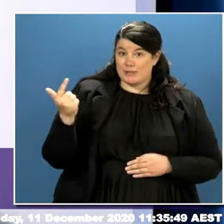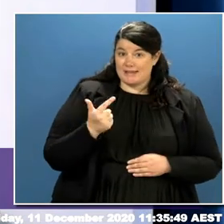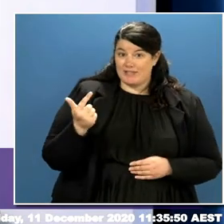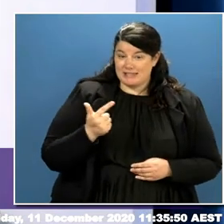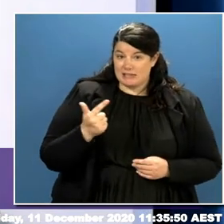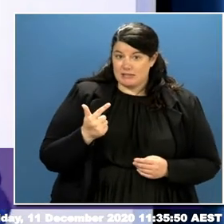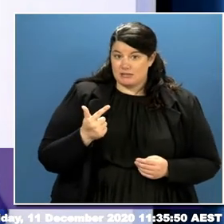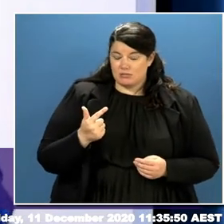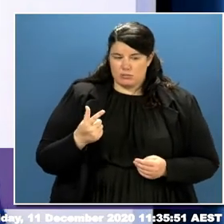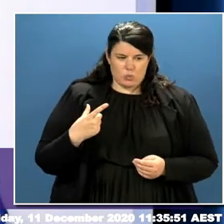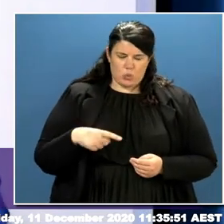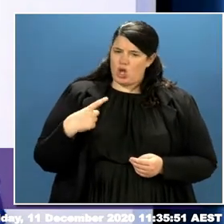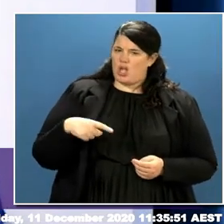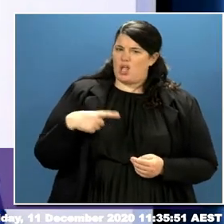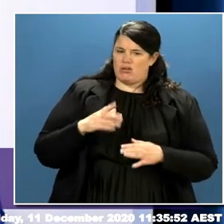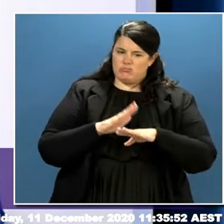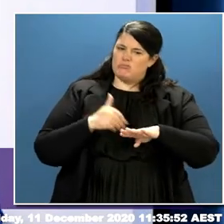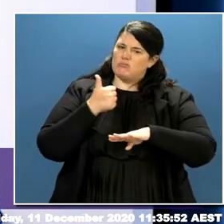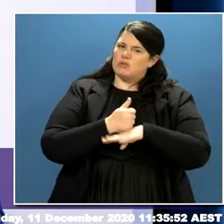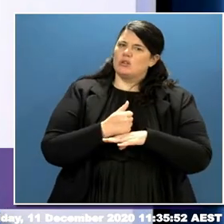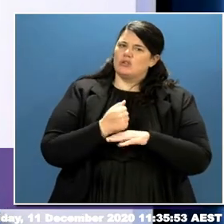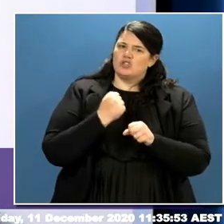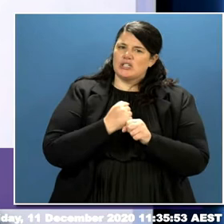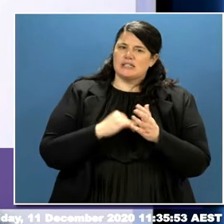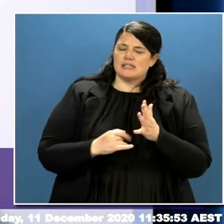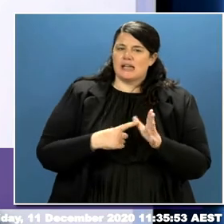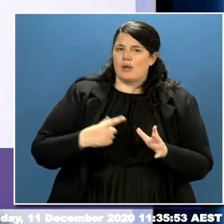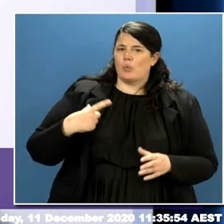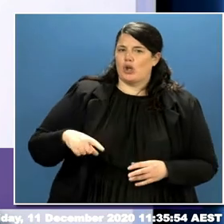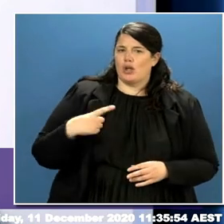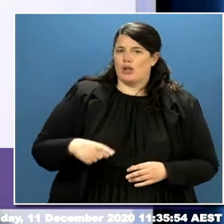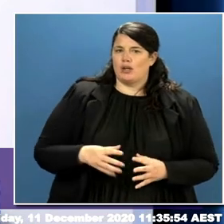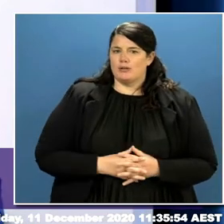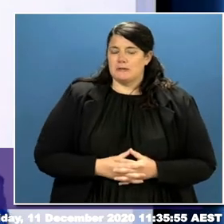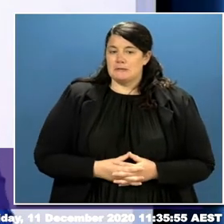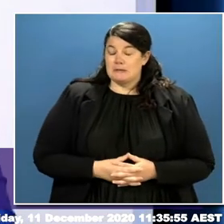Why was GSA founded? Yeah, it's a really good question.